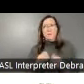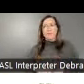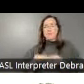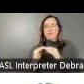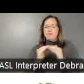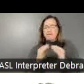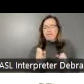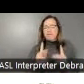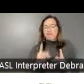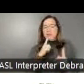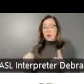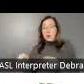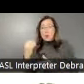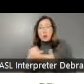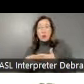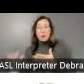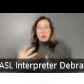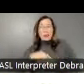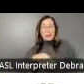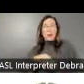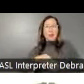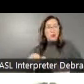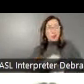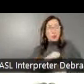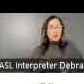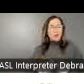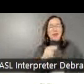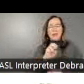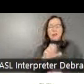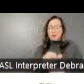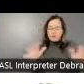for arts participation and practice, the NEA fosters and sustains an environment